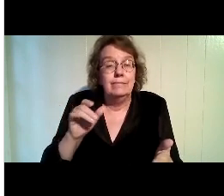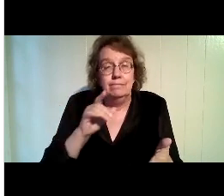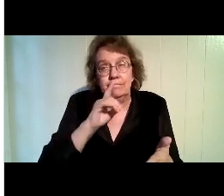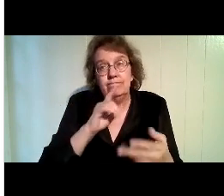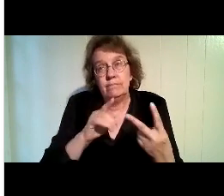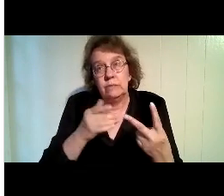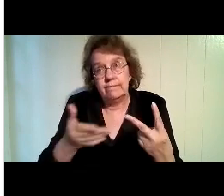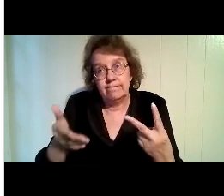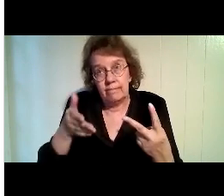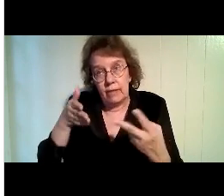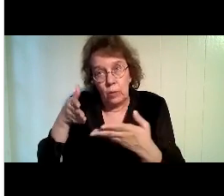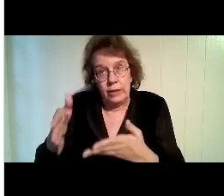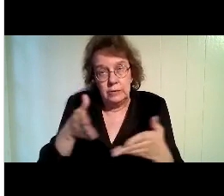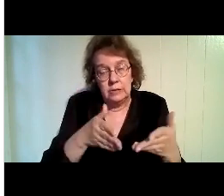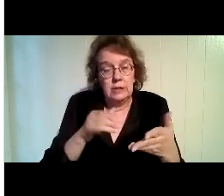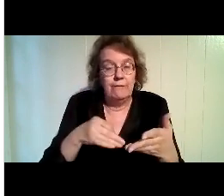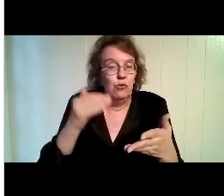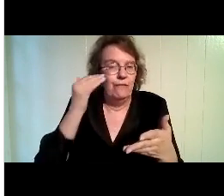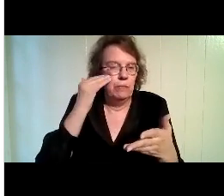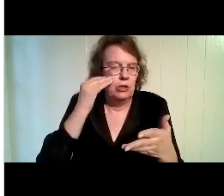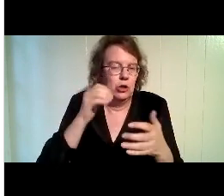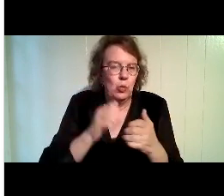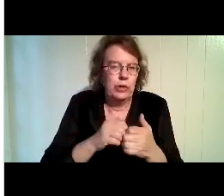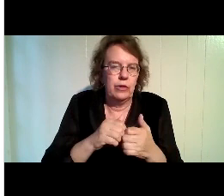couple weights. If you are familiar with recording teams